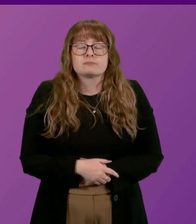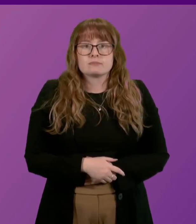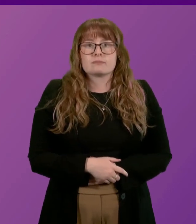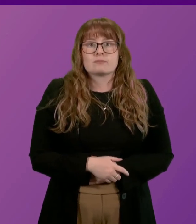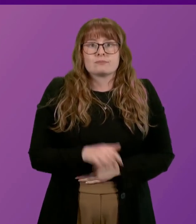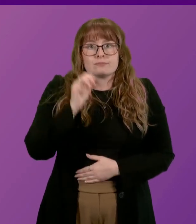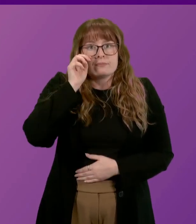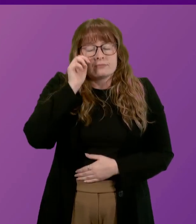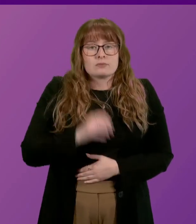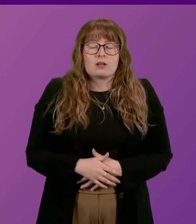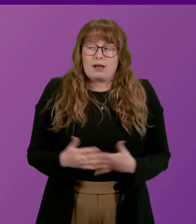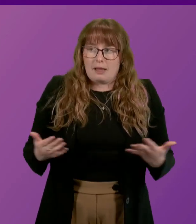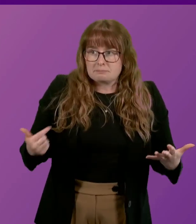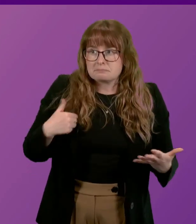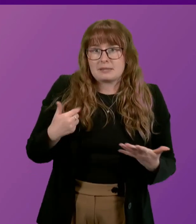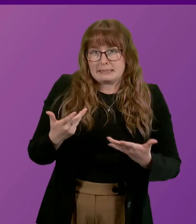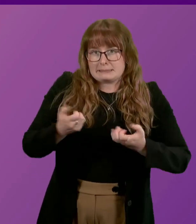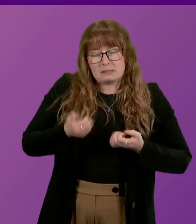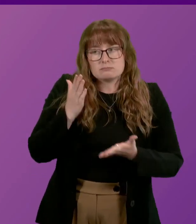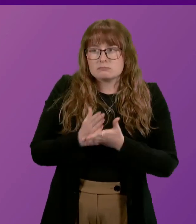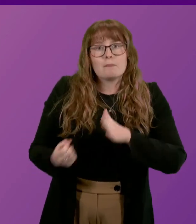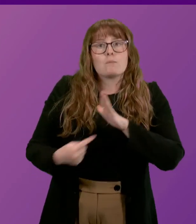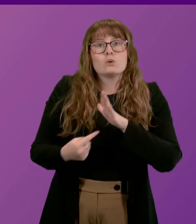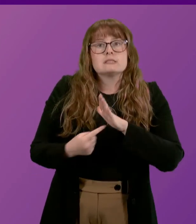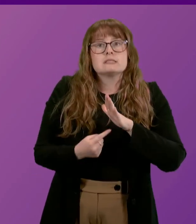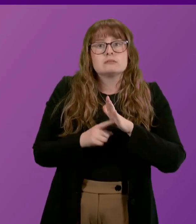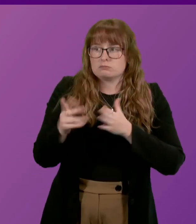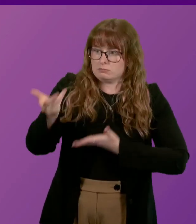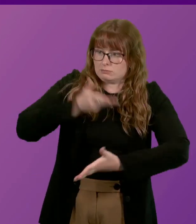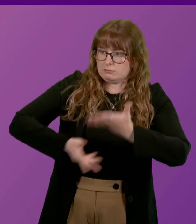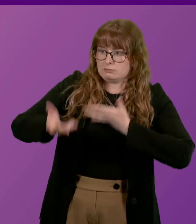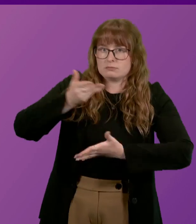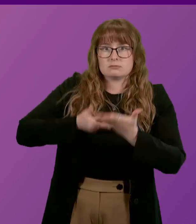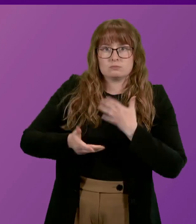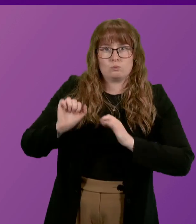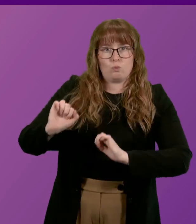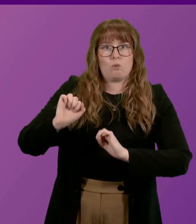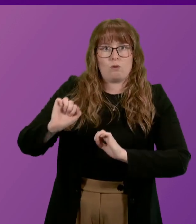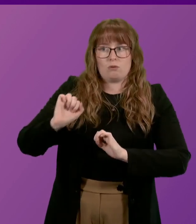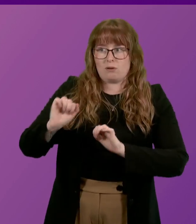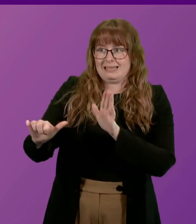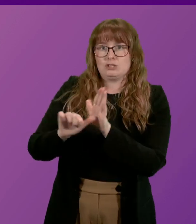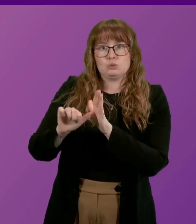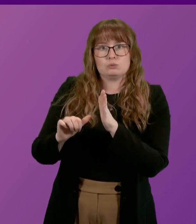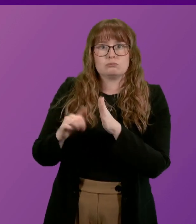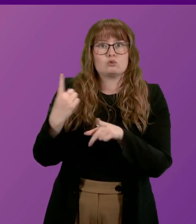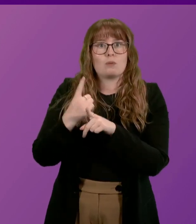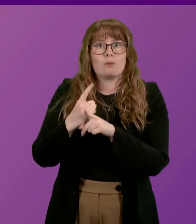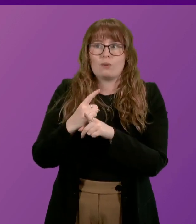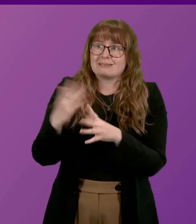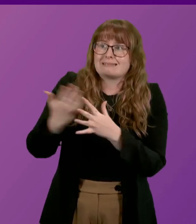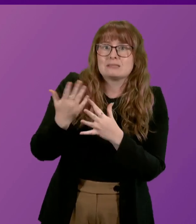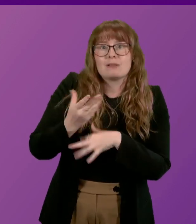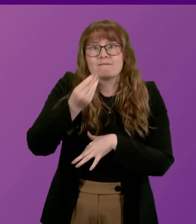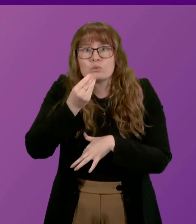I unreservedly accept the importance of food provision in our schools and tackling the issue